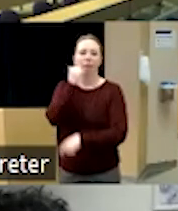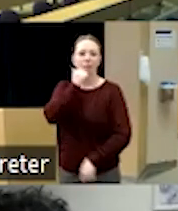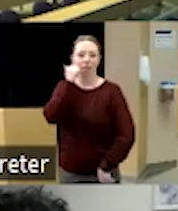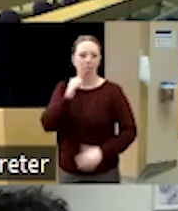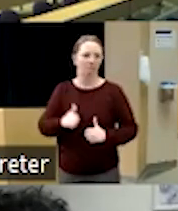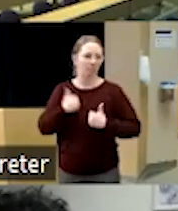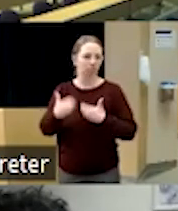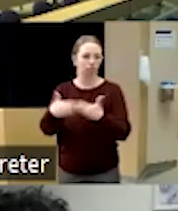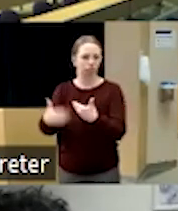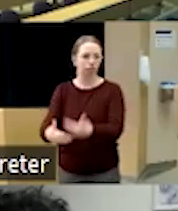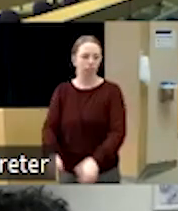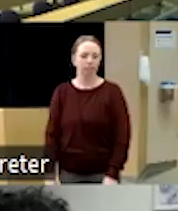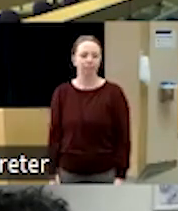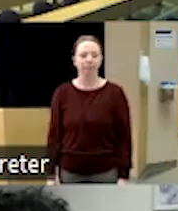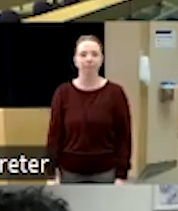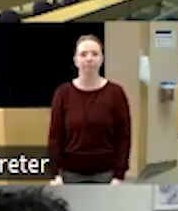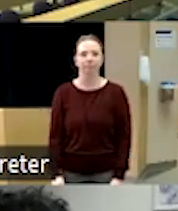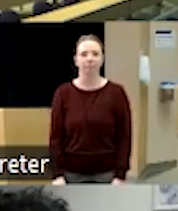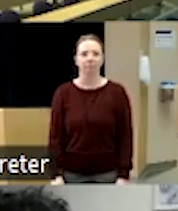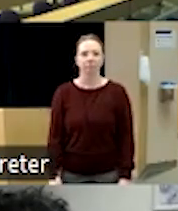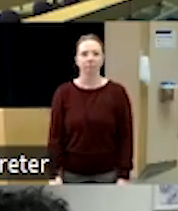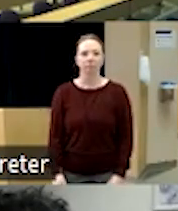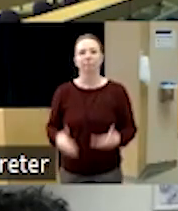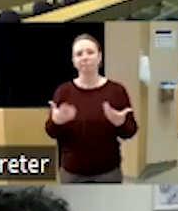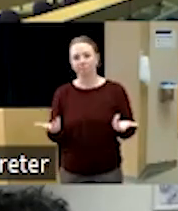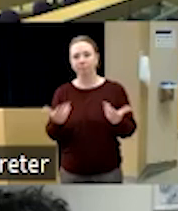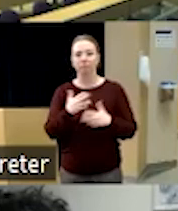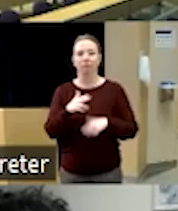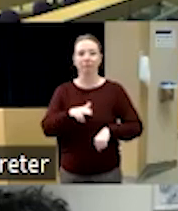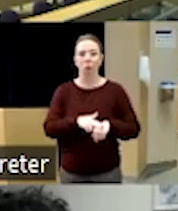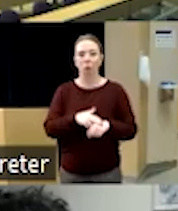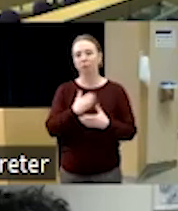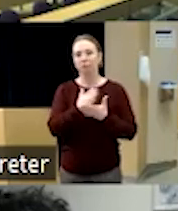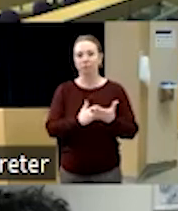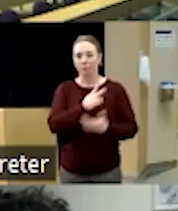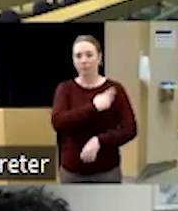um of course which patients are not suitable which ones and this is why we need the assessment to